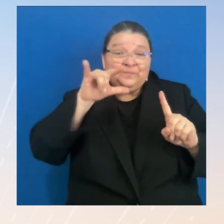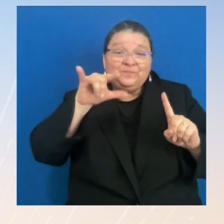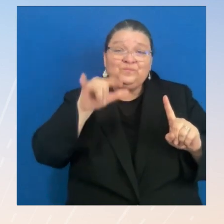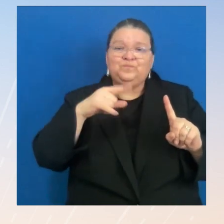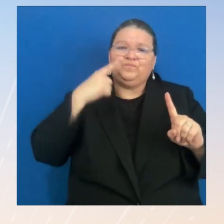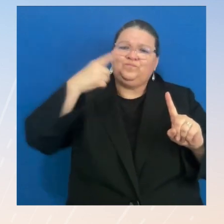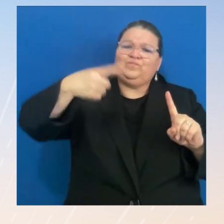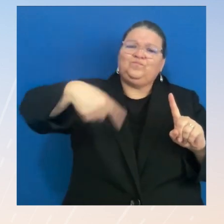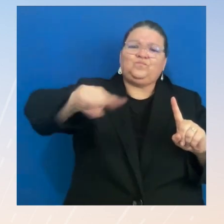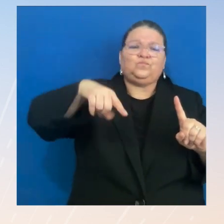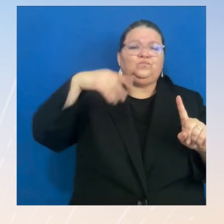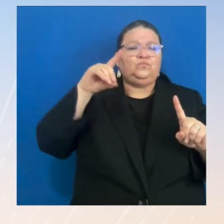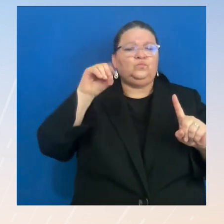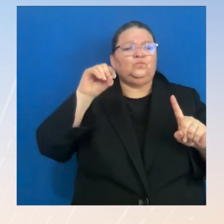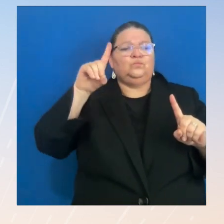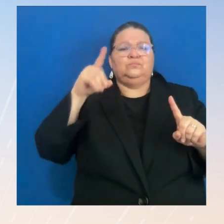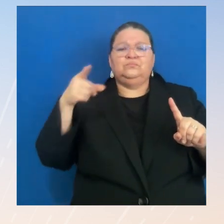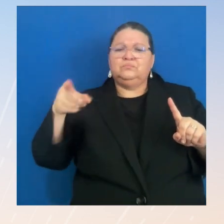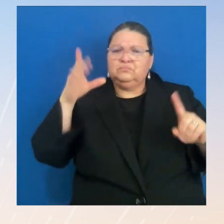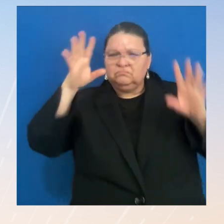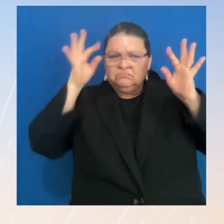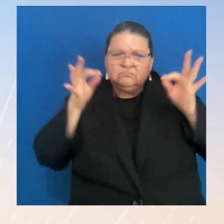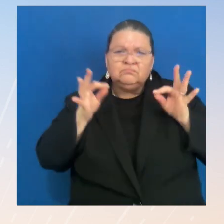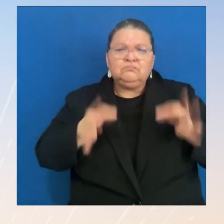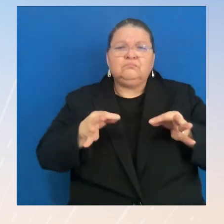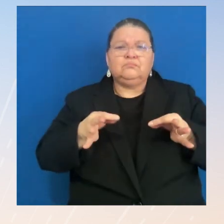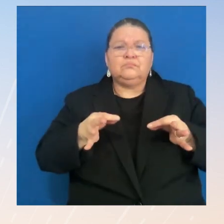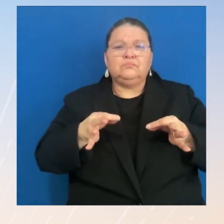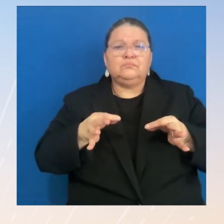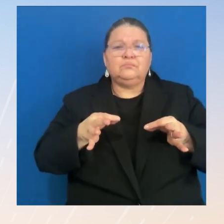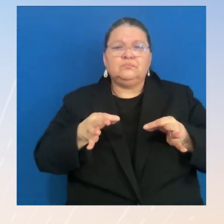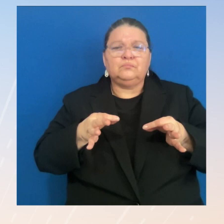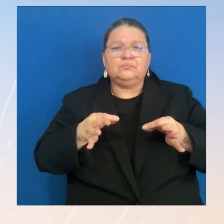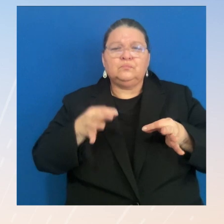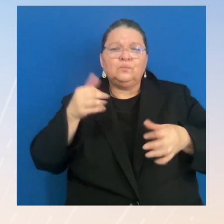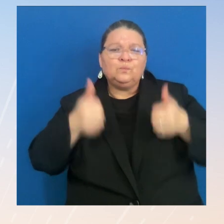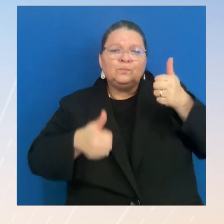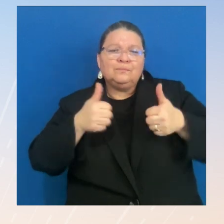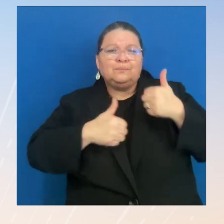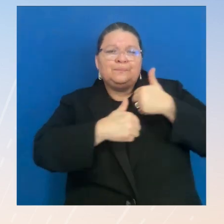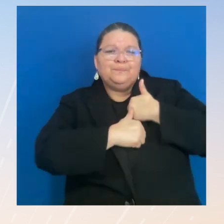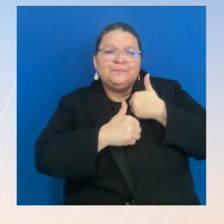as they provide any range of military equipment. Again, as you know, there's a big portion of the omnibus,